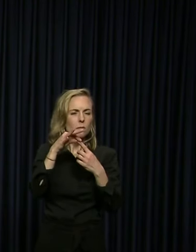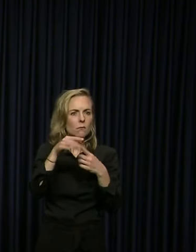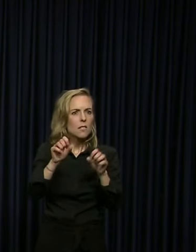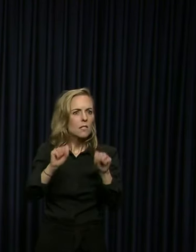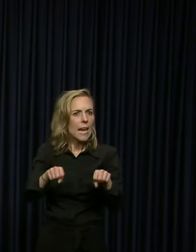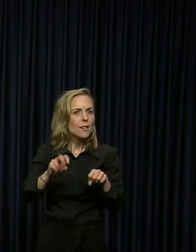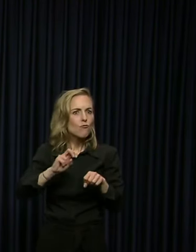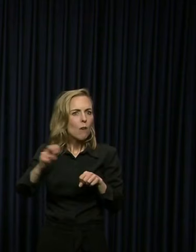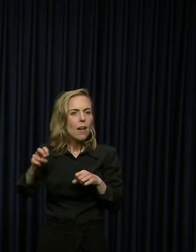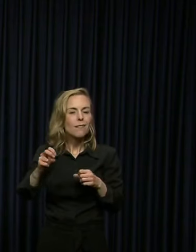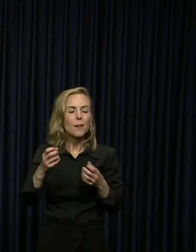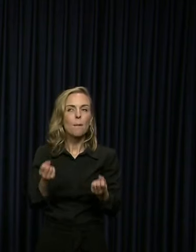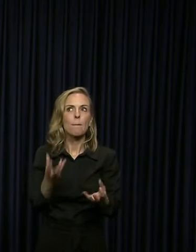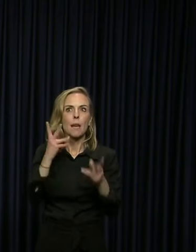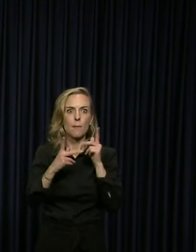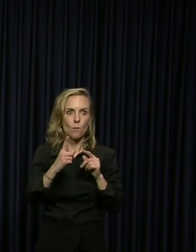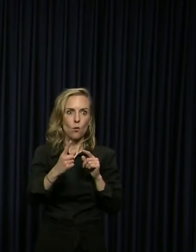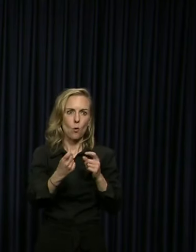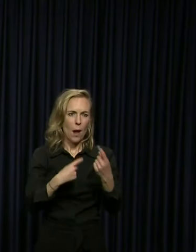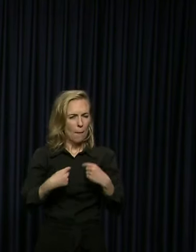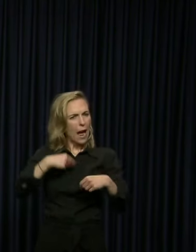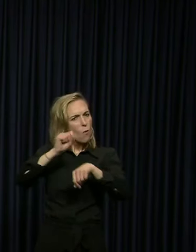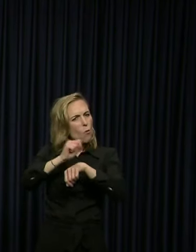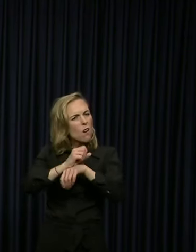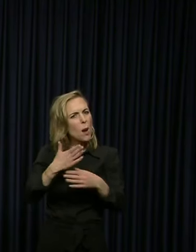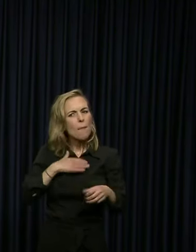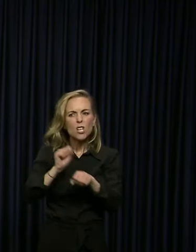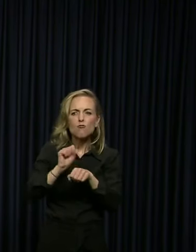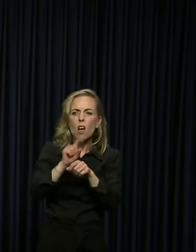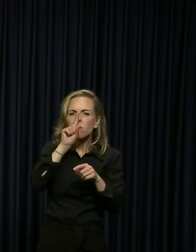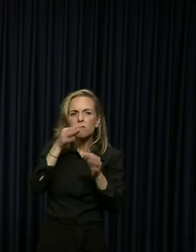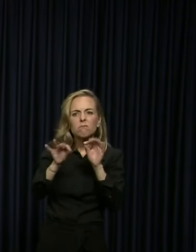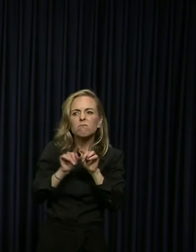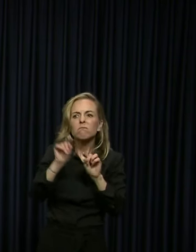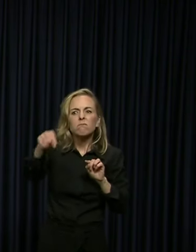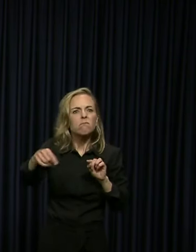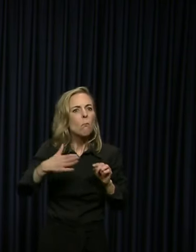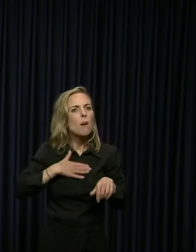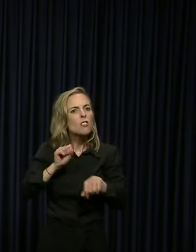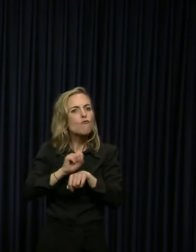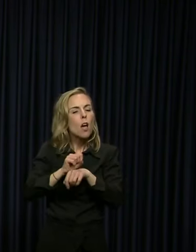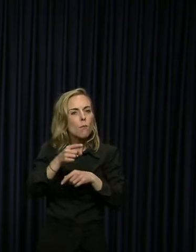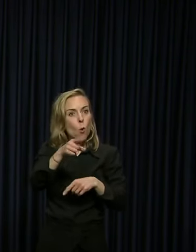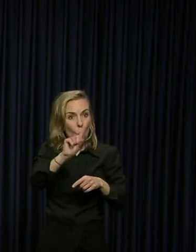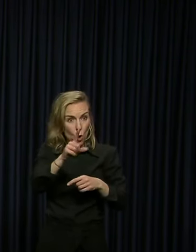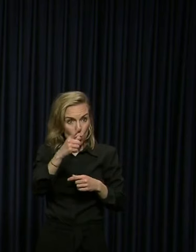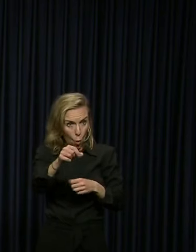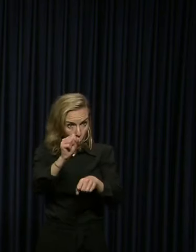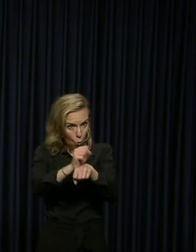MULTIPLE CONFERENCE RALES CALLS WITH THEM AND PROVIDED